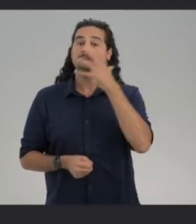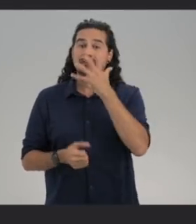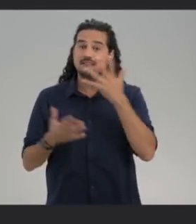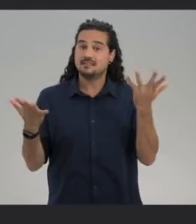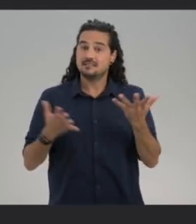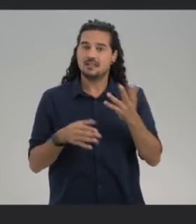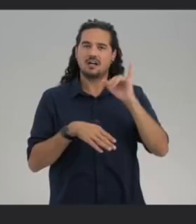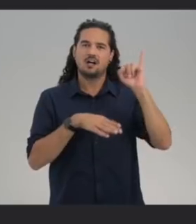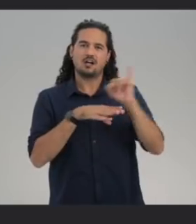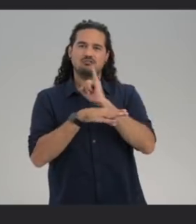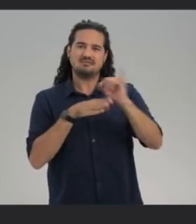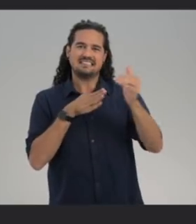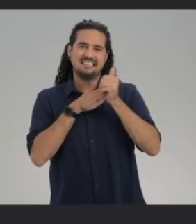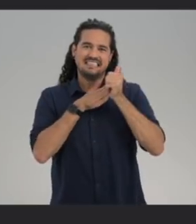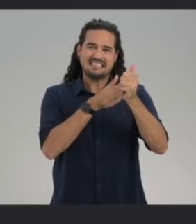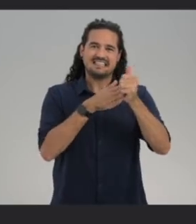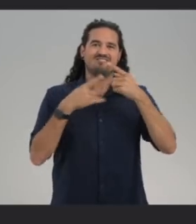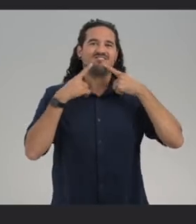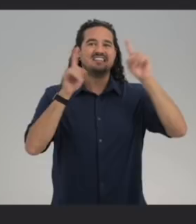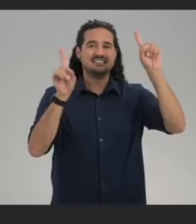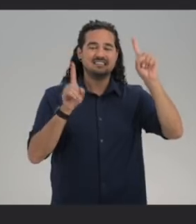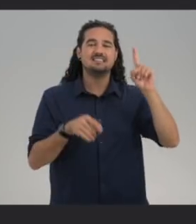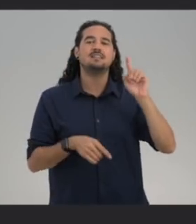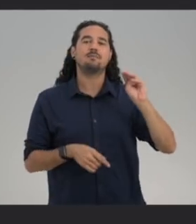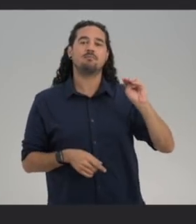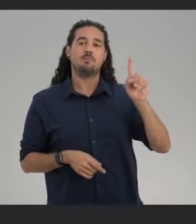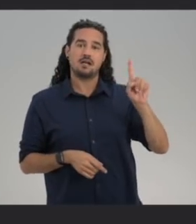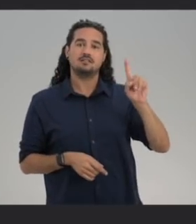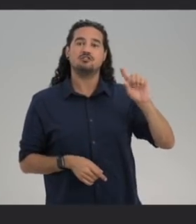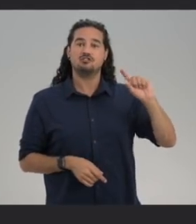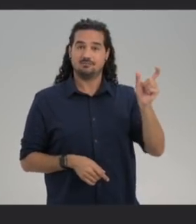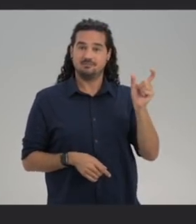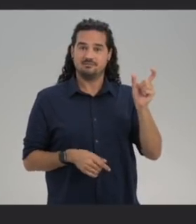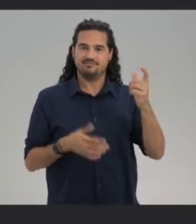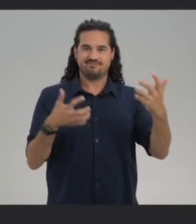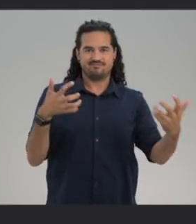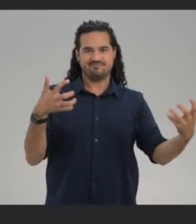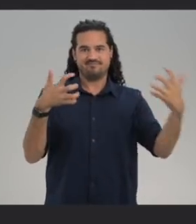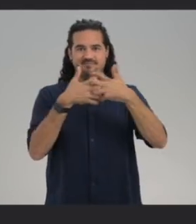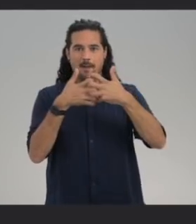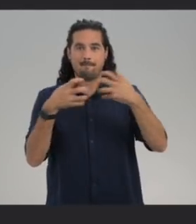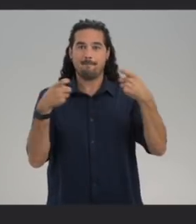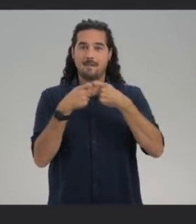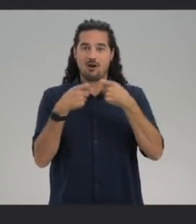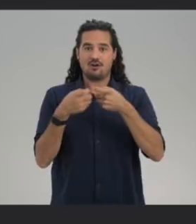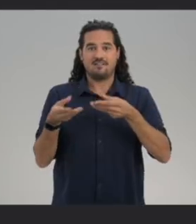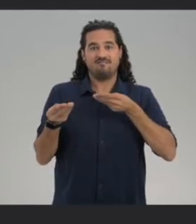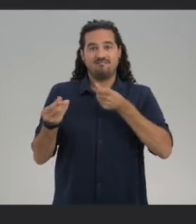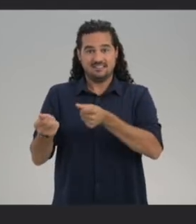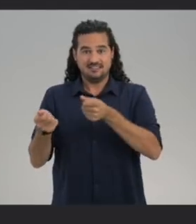is that with the industry-leading efficiency of the M1 chip, combined with the power management in macOS Big Sur,